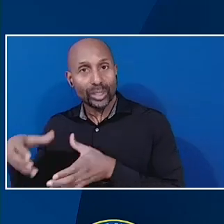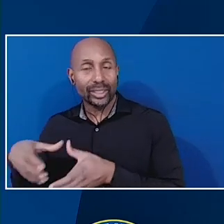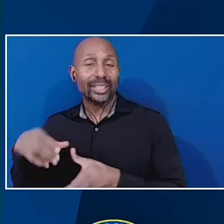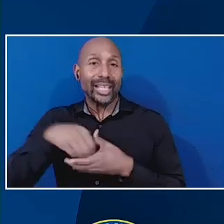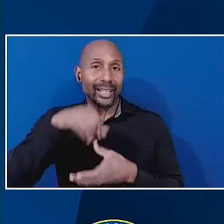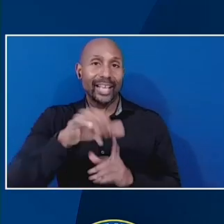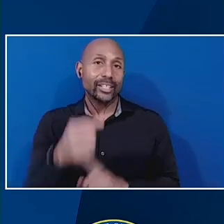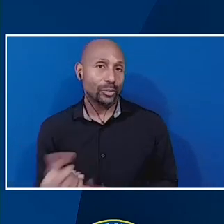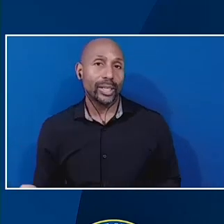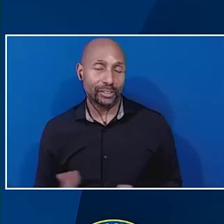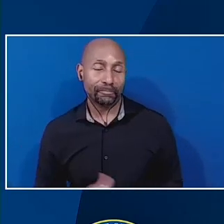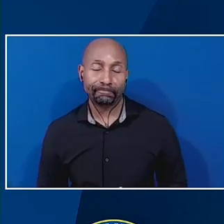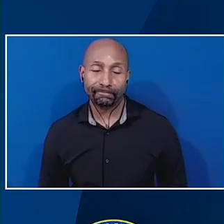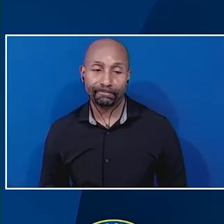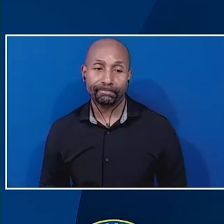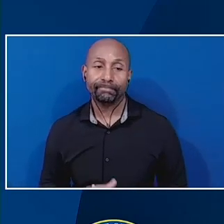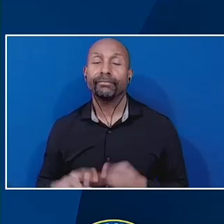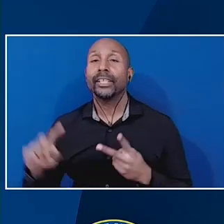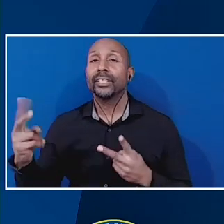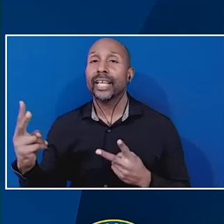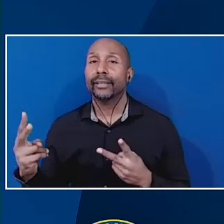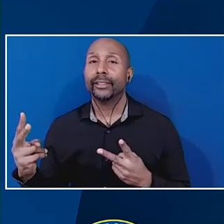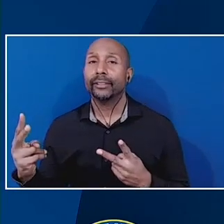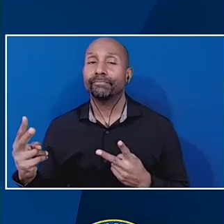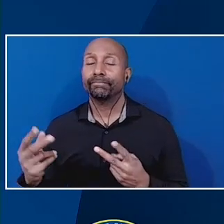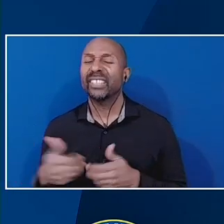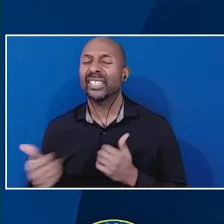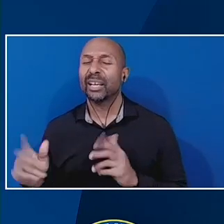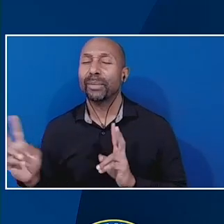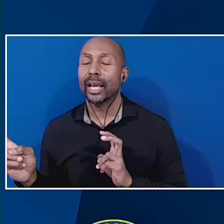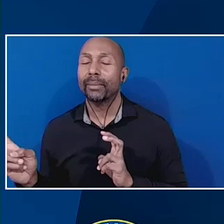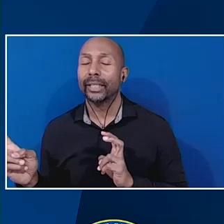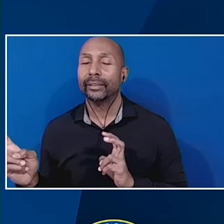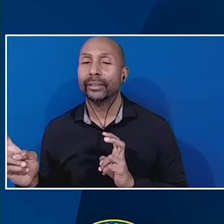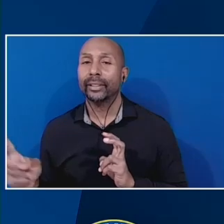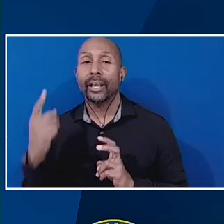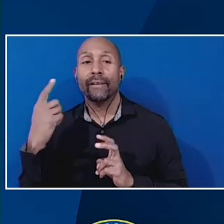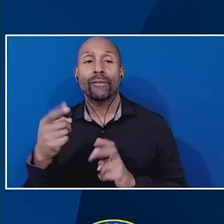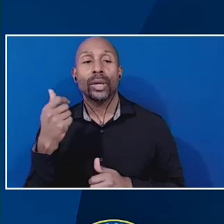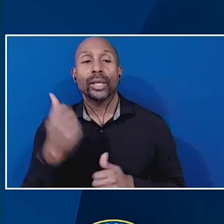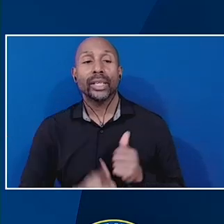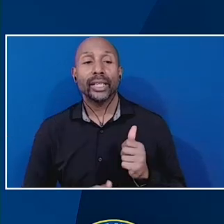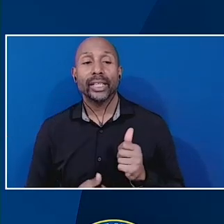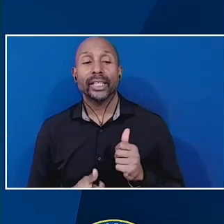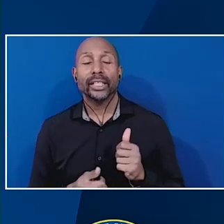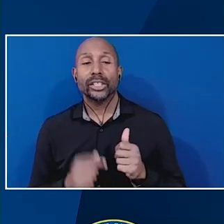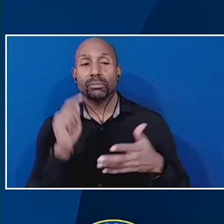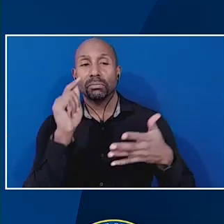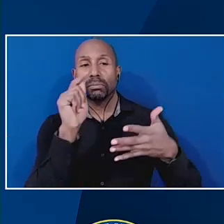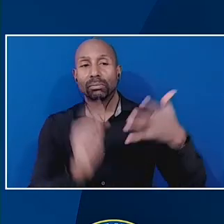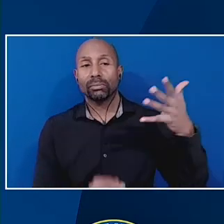Secondly, and separately in (h), I know that it has been characterized as this